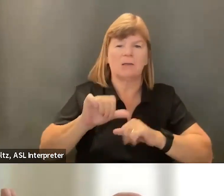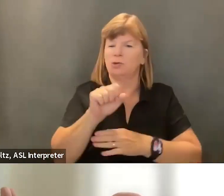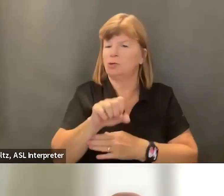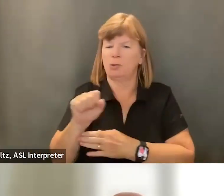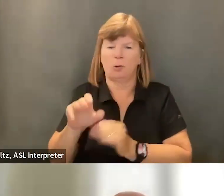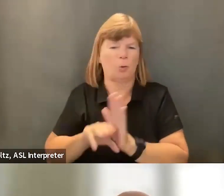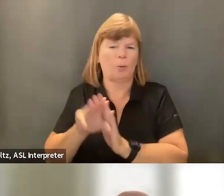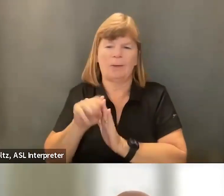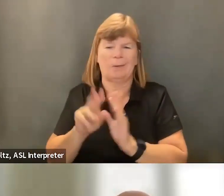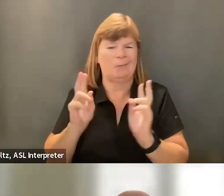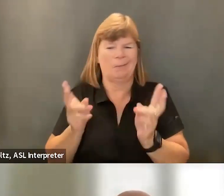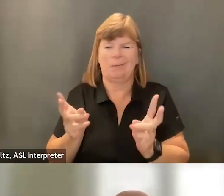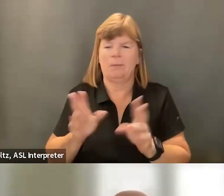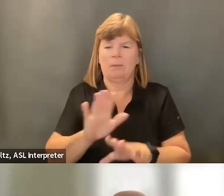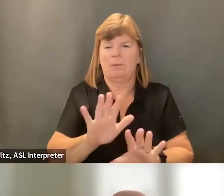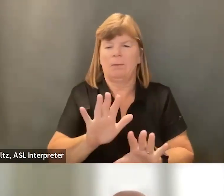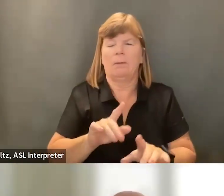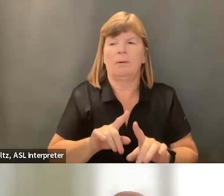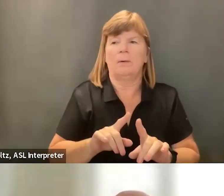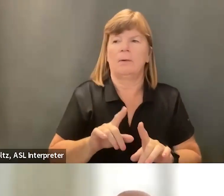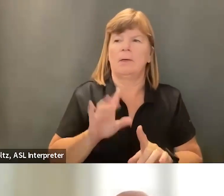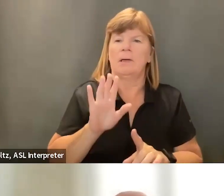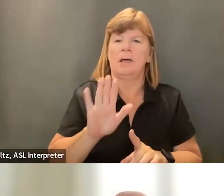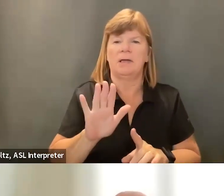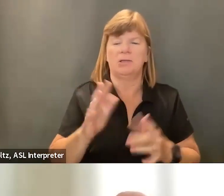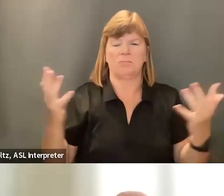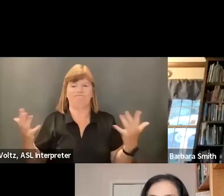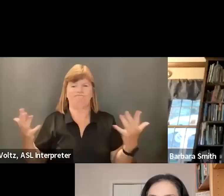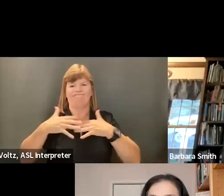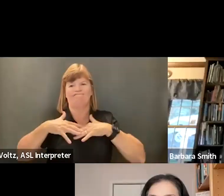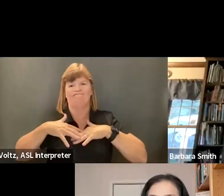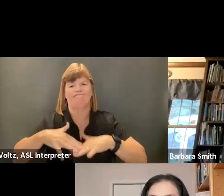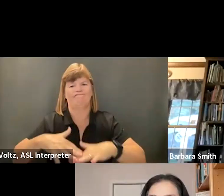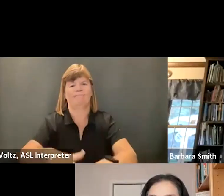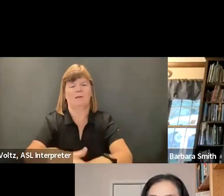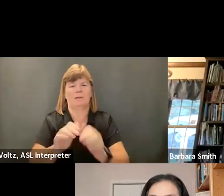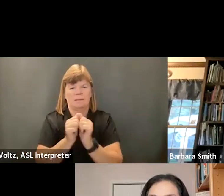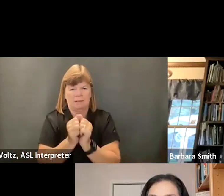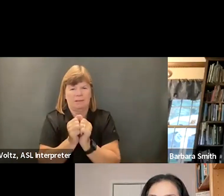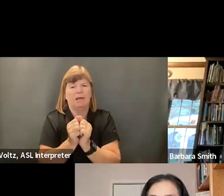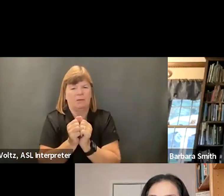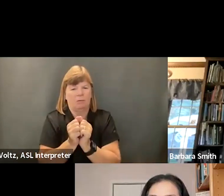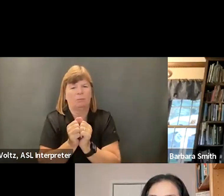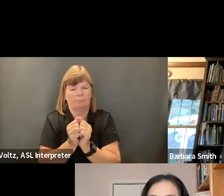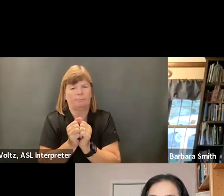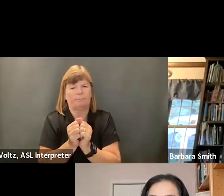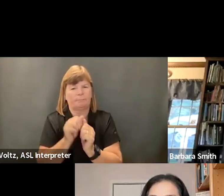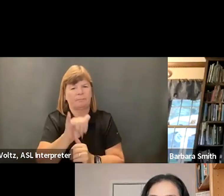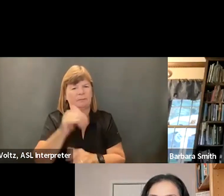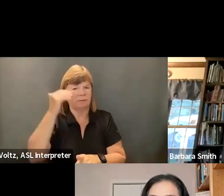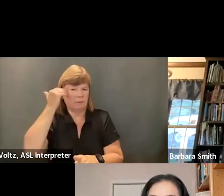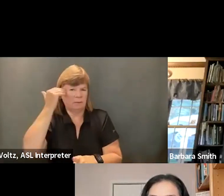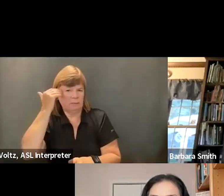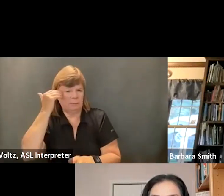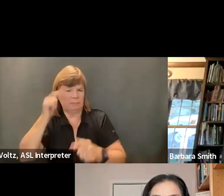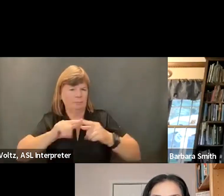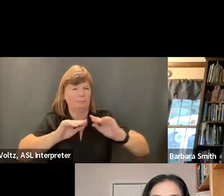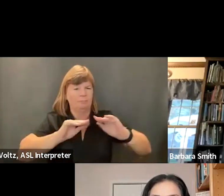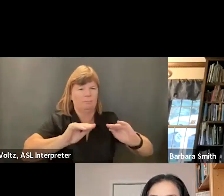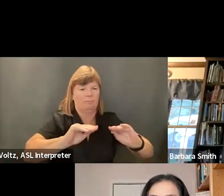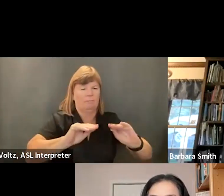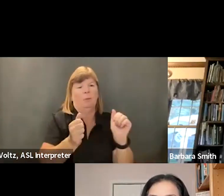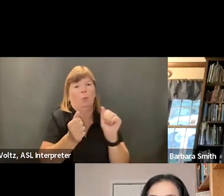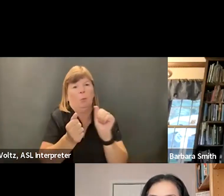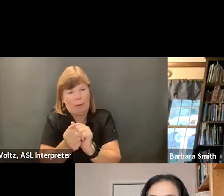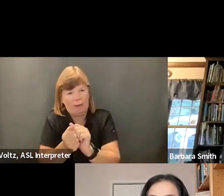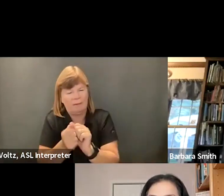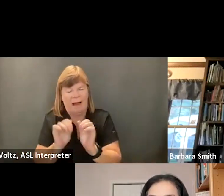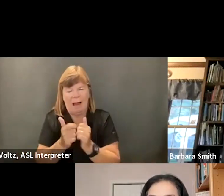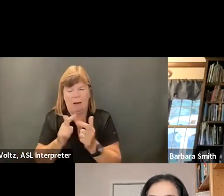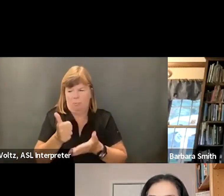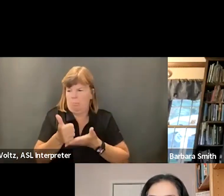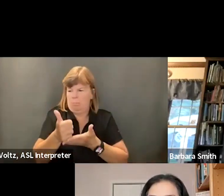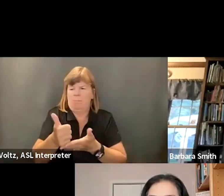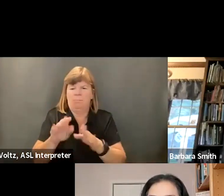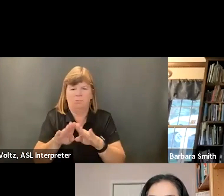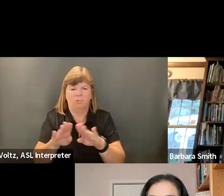per se it's a a melding together that the the the knowledge instruction with how to help kids uh